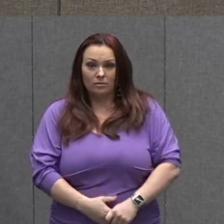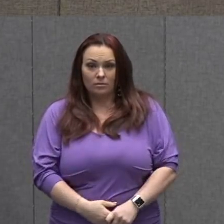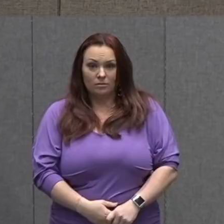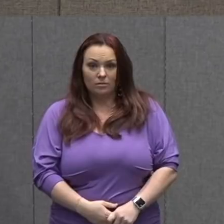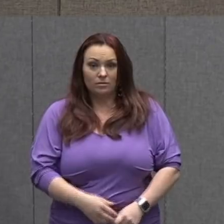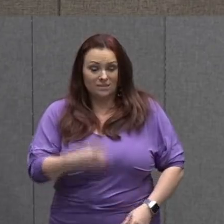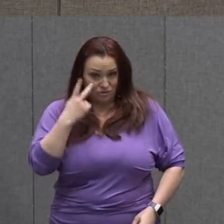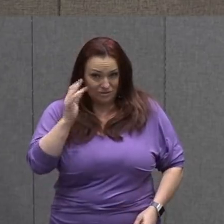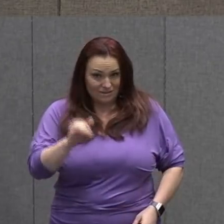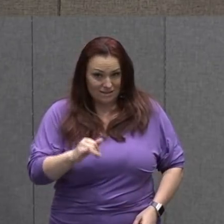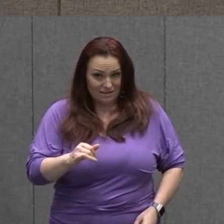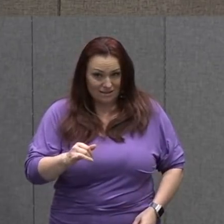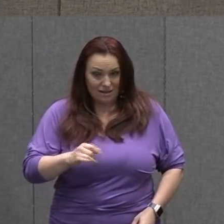Did you see that? How it kind of spins.